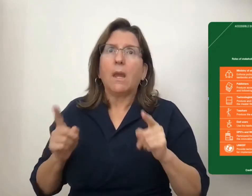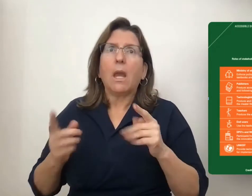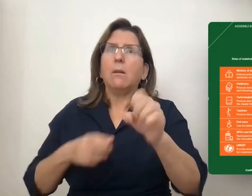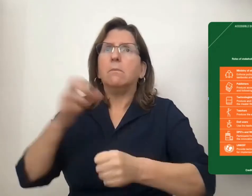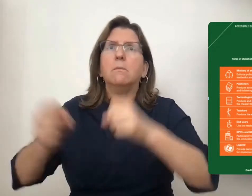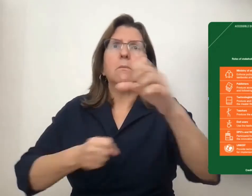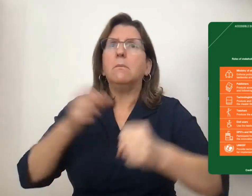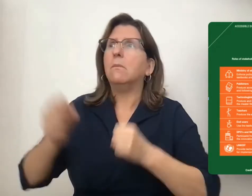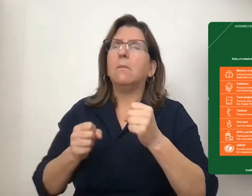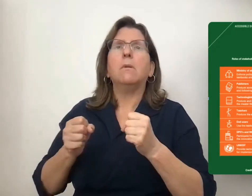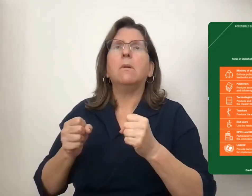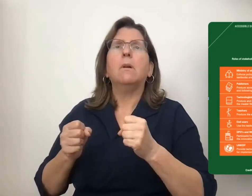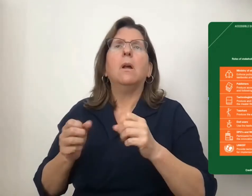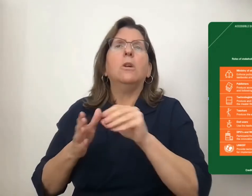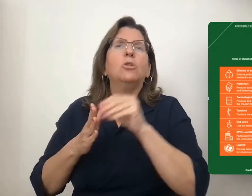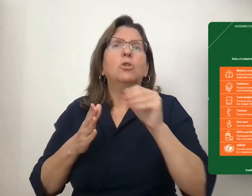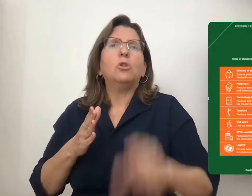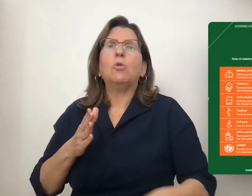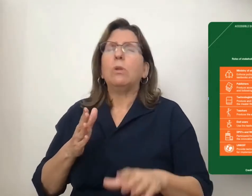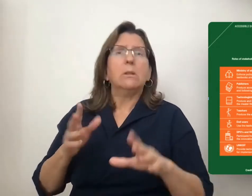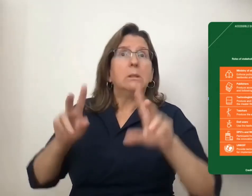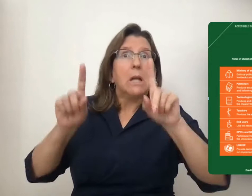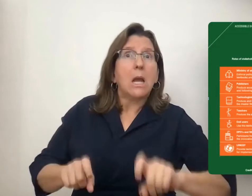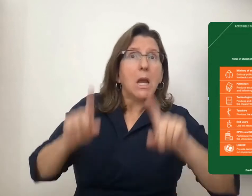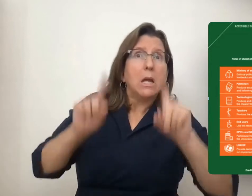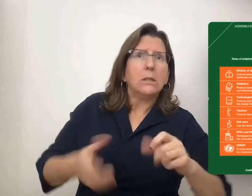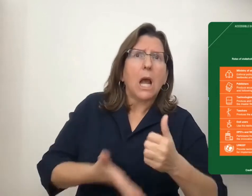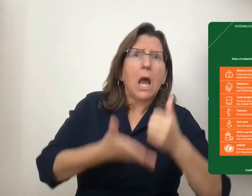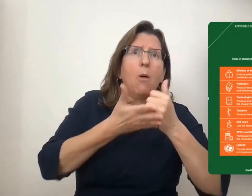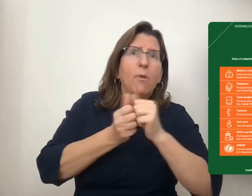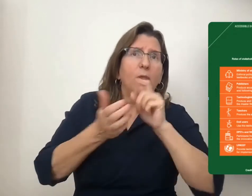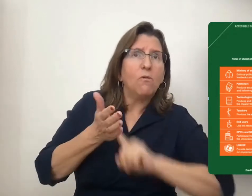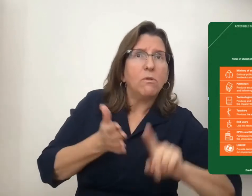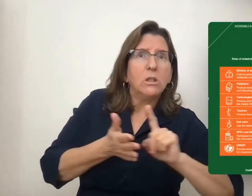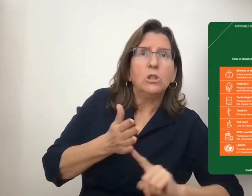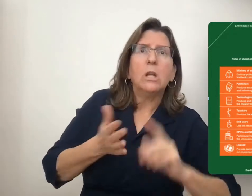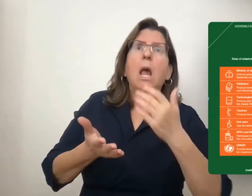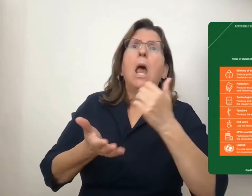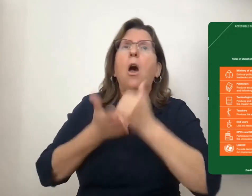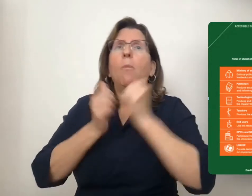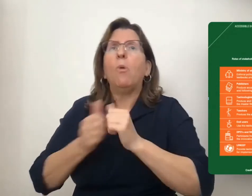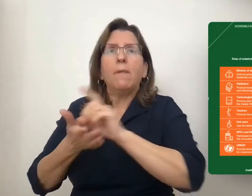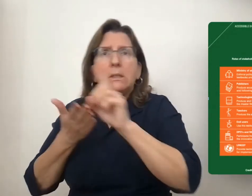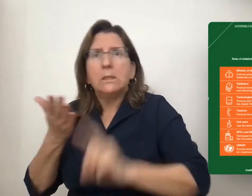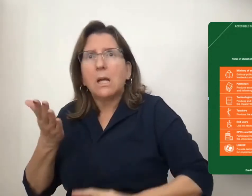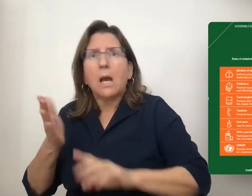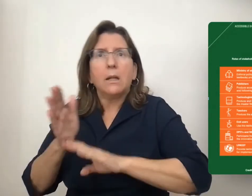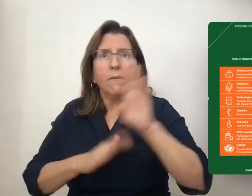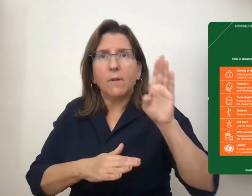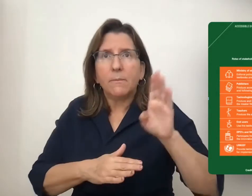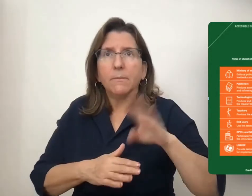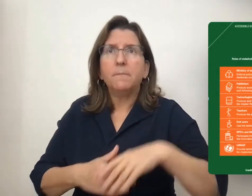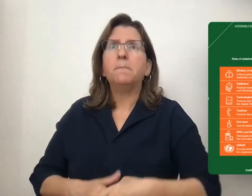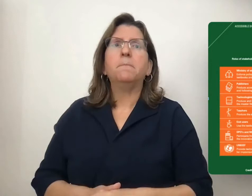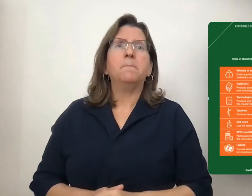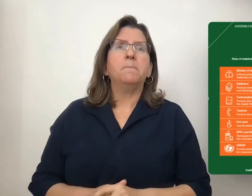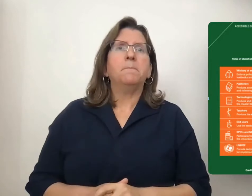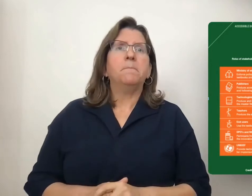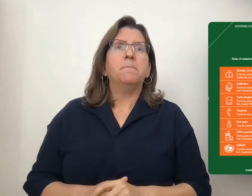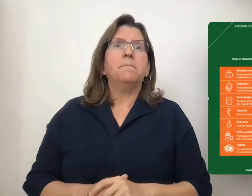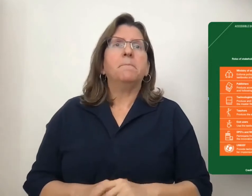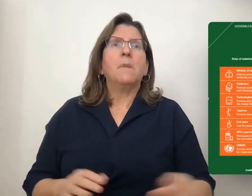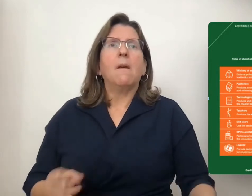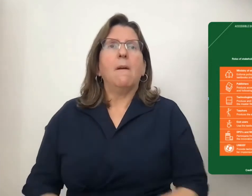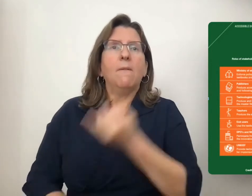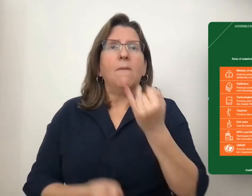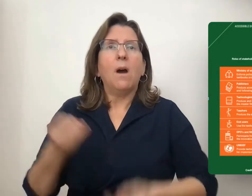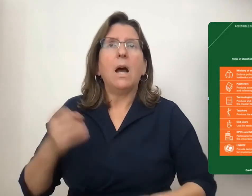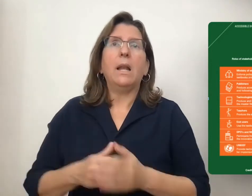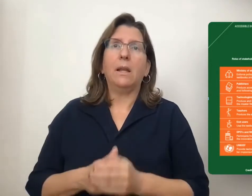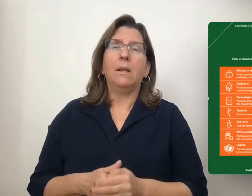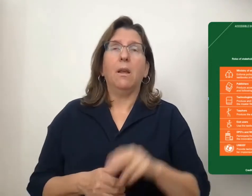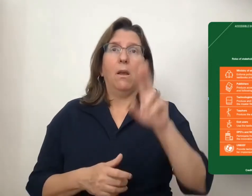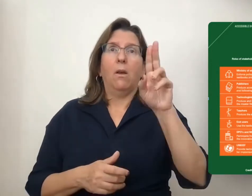Recruiting learners, partners, researchers, evaluators - all areas of design and development.